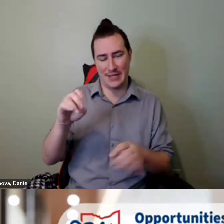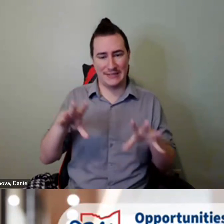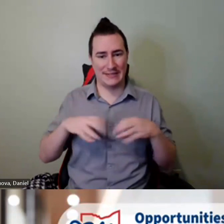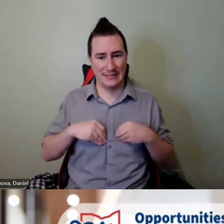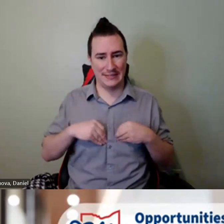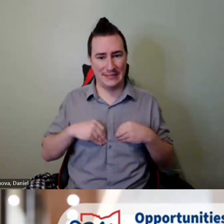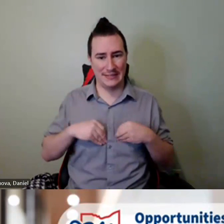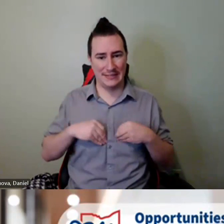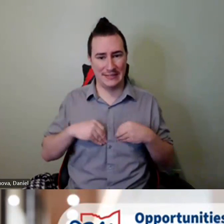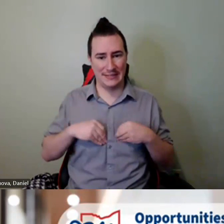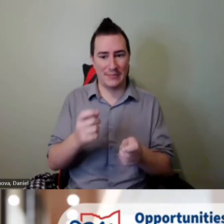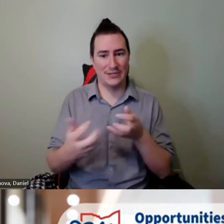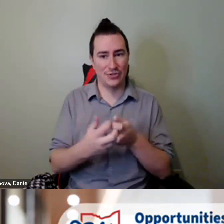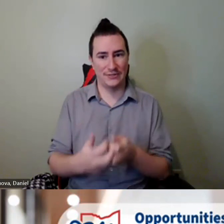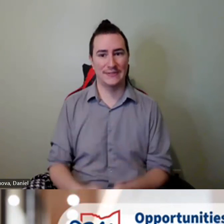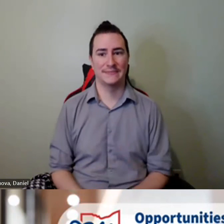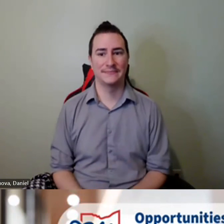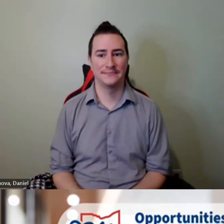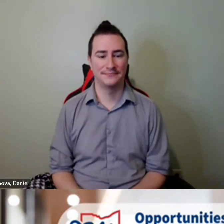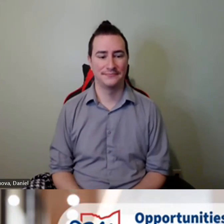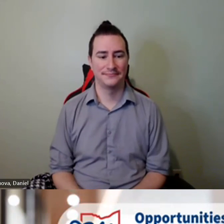We we still have a few questions in the chat. Julie: Okay.